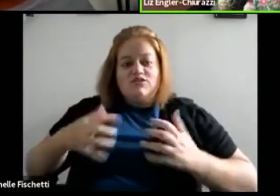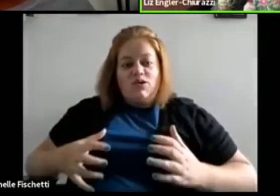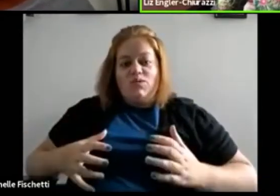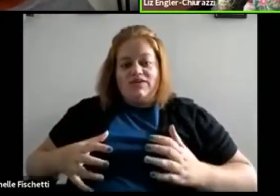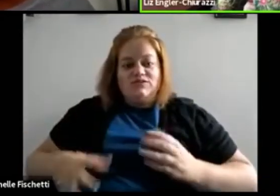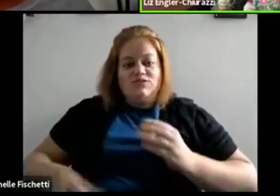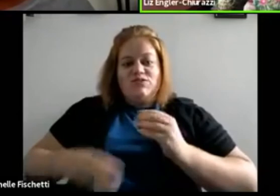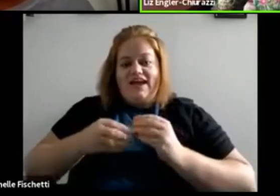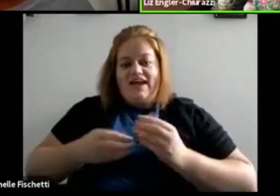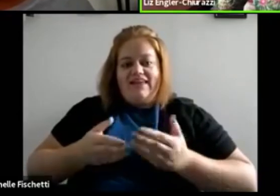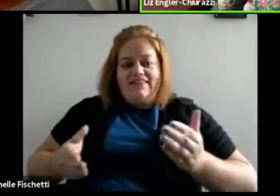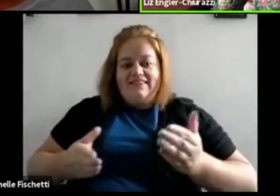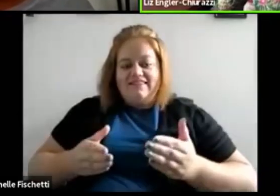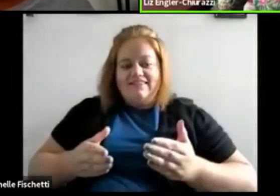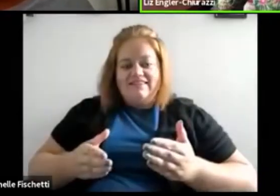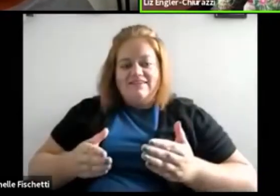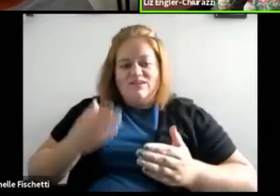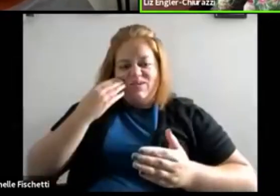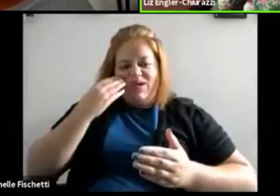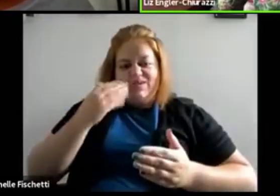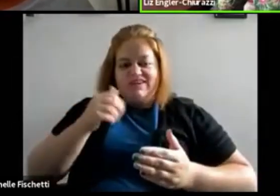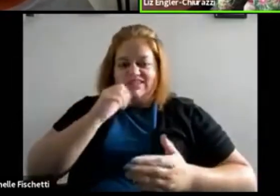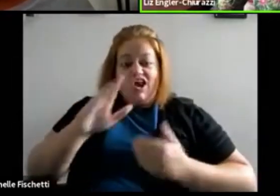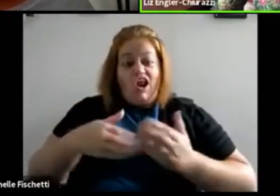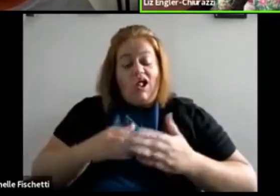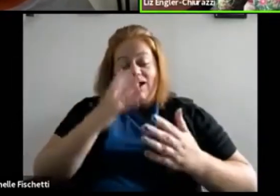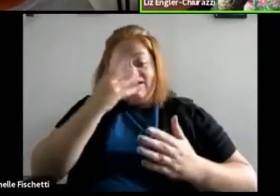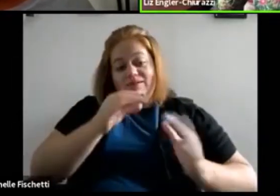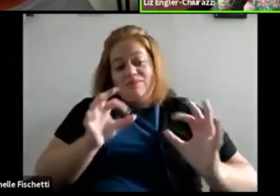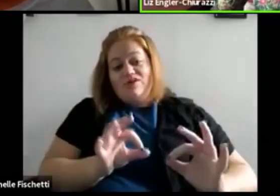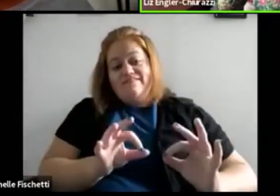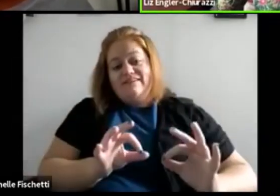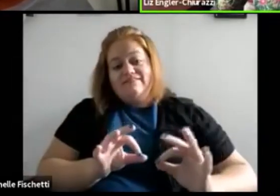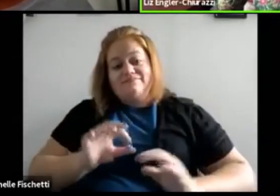are ups and downs, there are you know experiments that don't work out the way